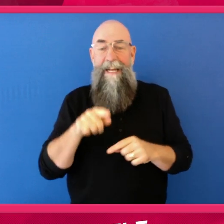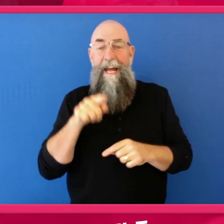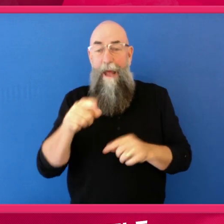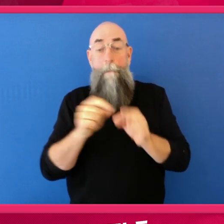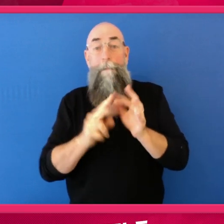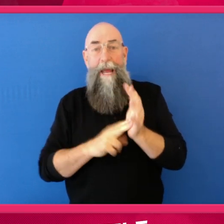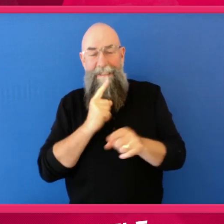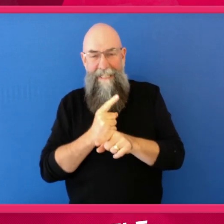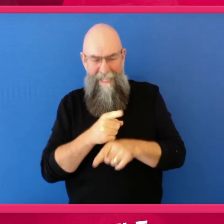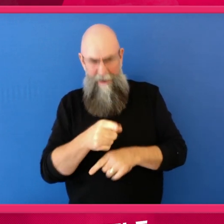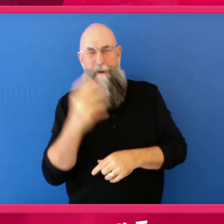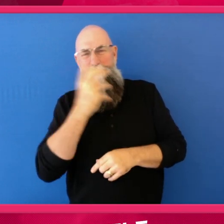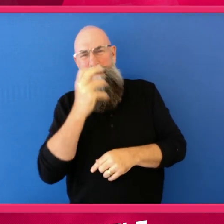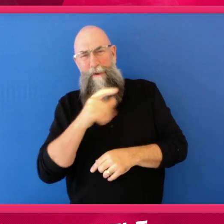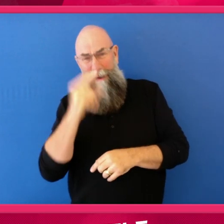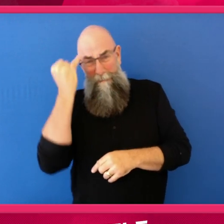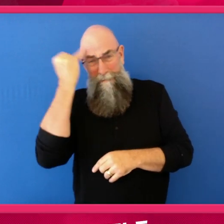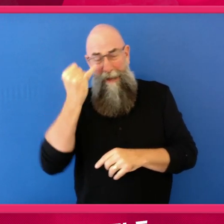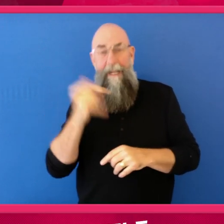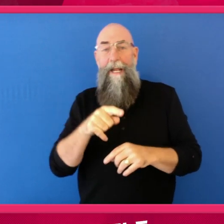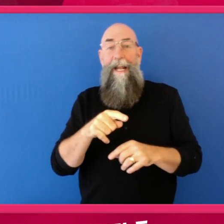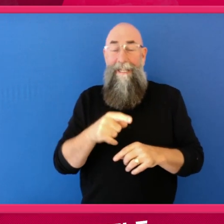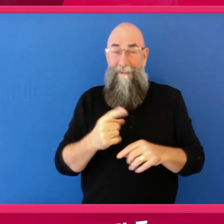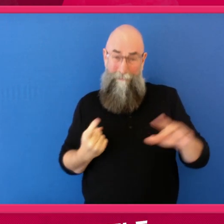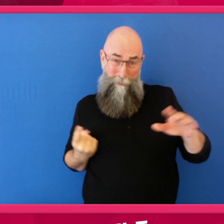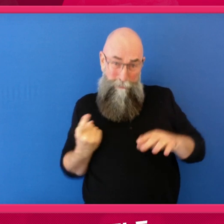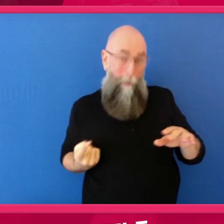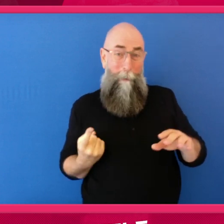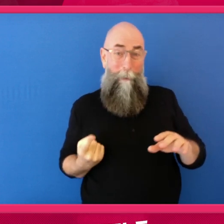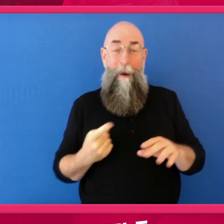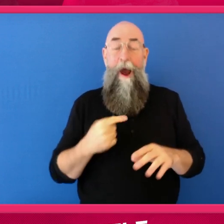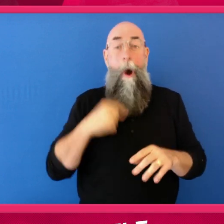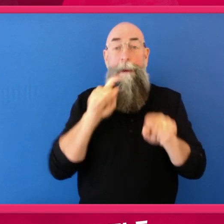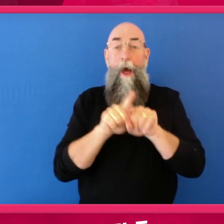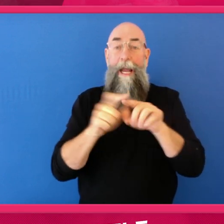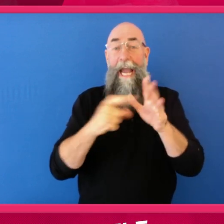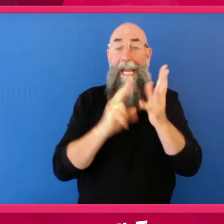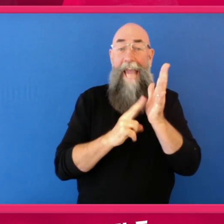six metres high and 300 metres long. Georgie Tunny: Hey, no stadium could contain